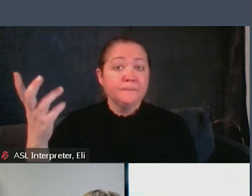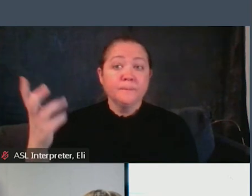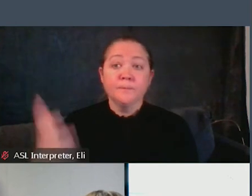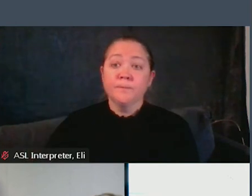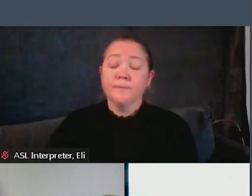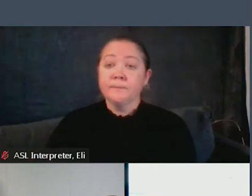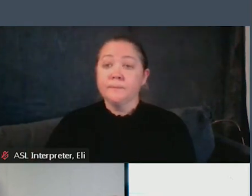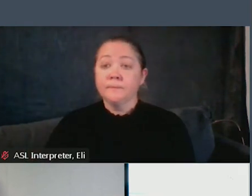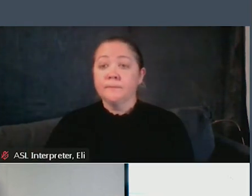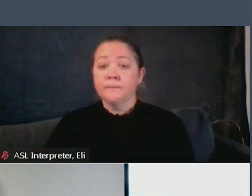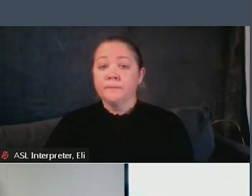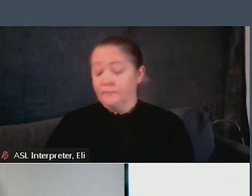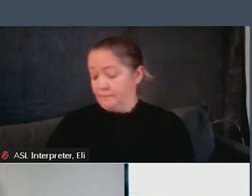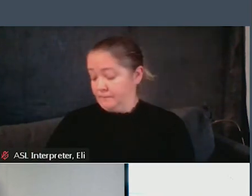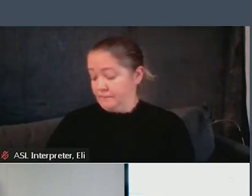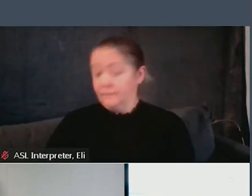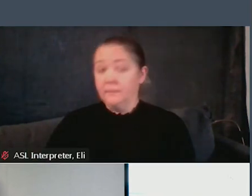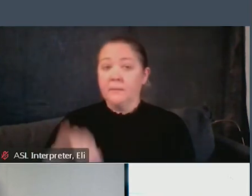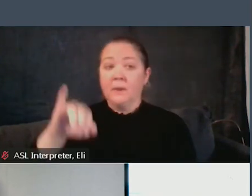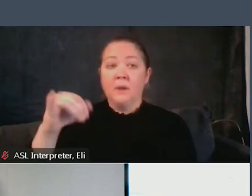Jeremy, Jeremy spikes, Cortez, Scott,